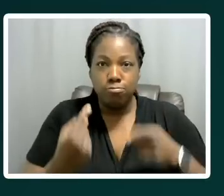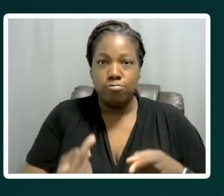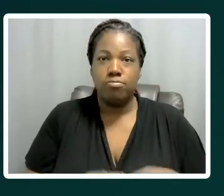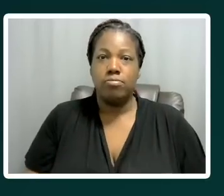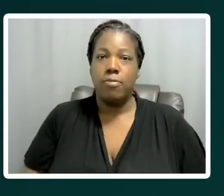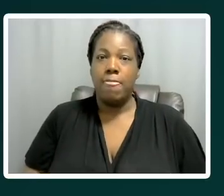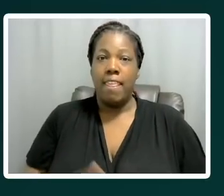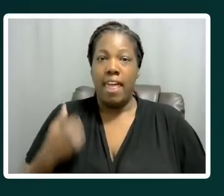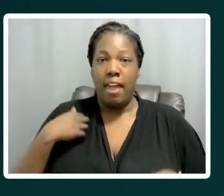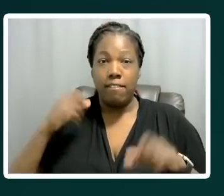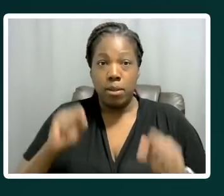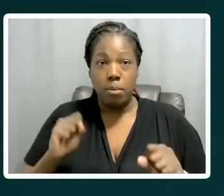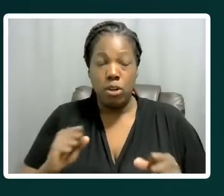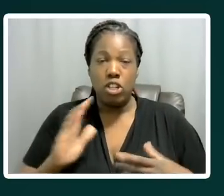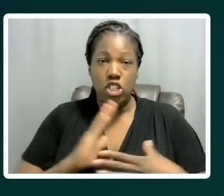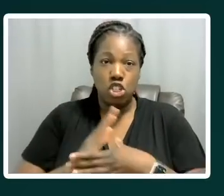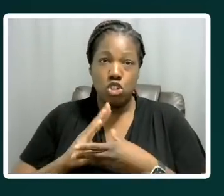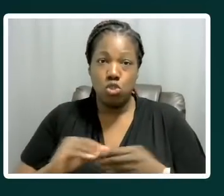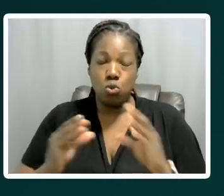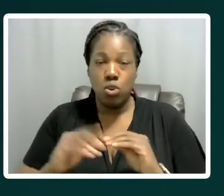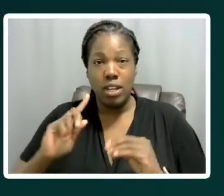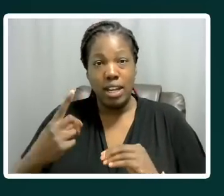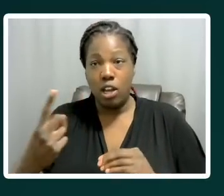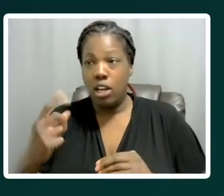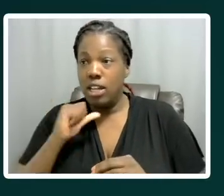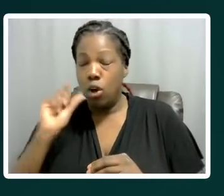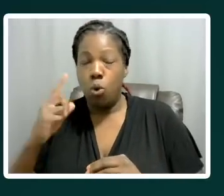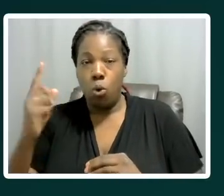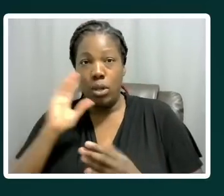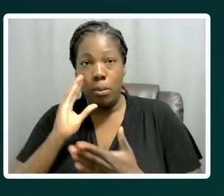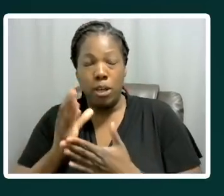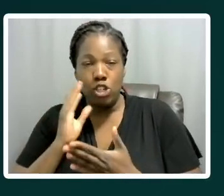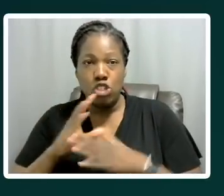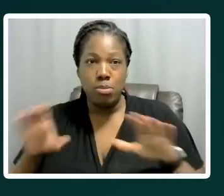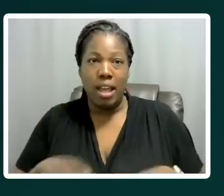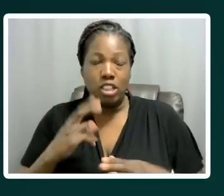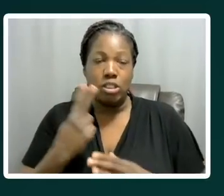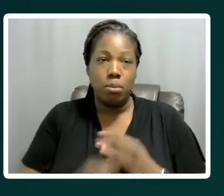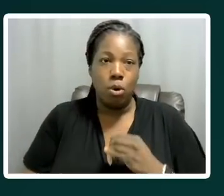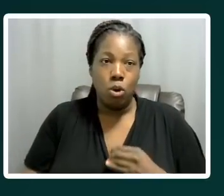story in not just visuals but also action. This marriage of visual and function is how design is